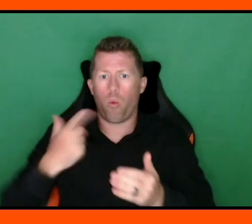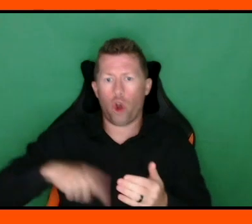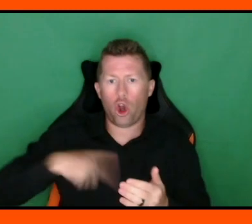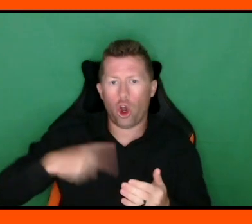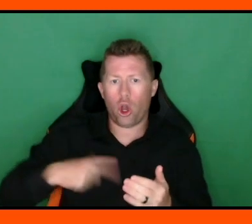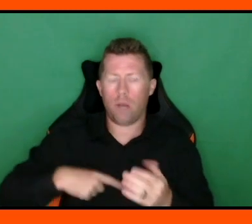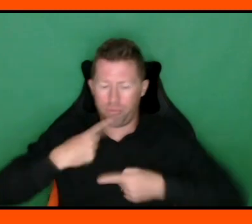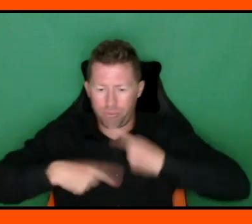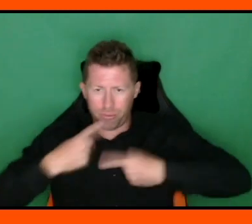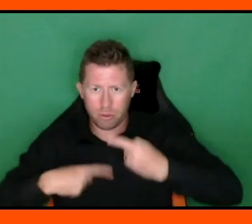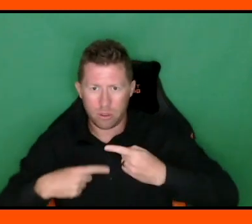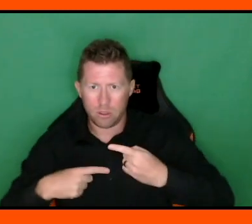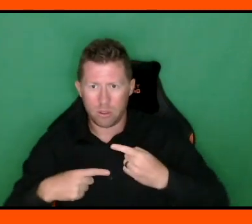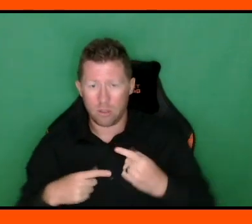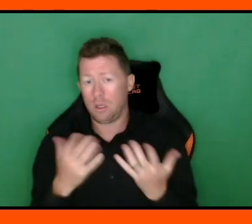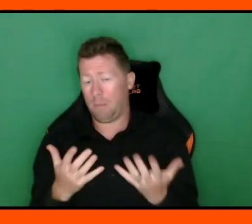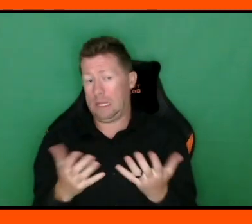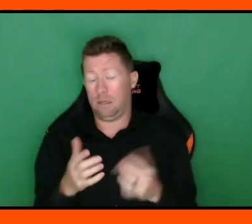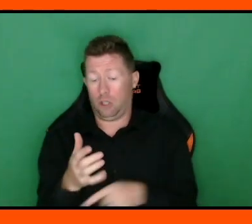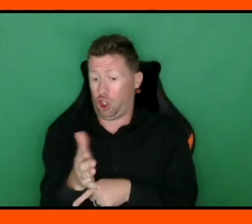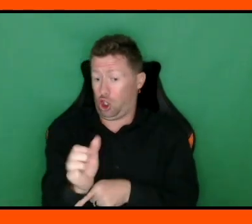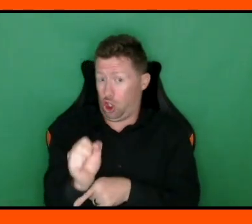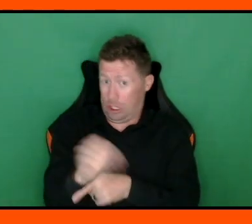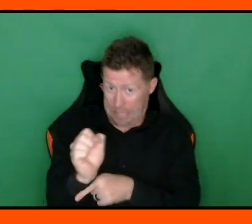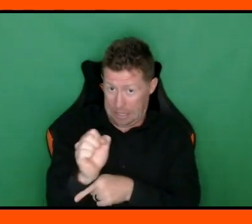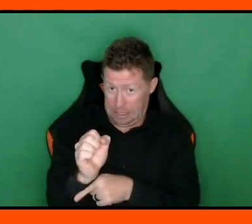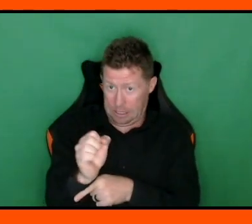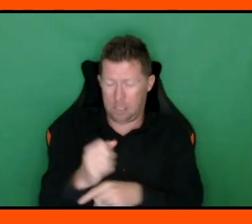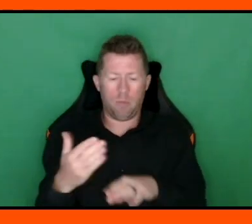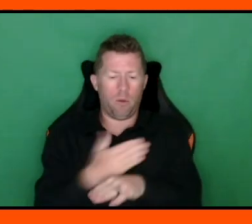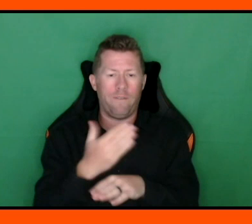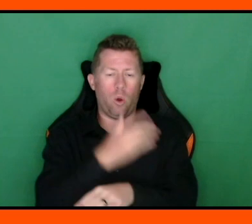You’ll be asked if you consent to us publishing your submission before you proceed through the other questions